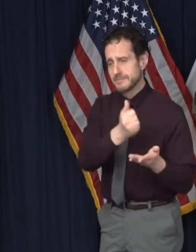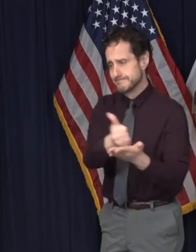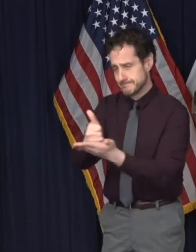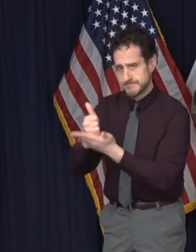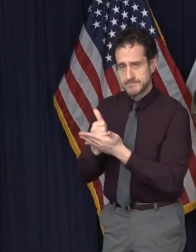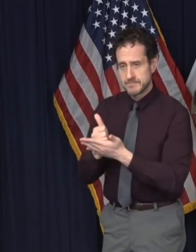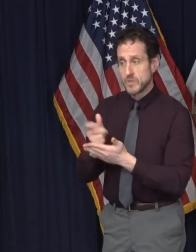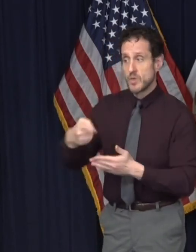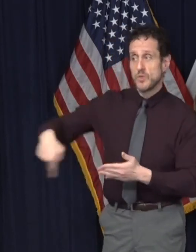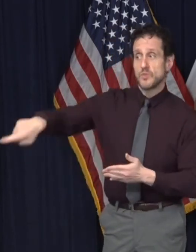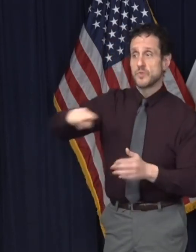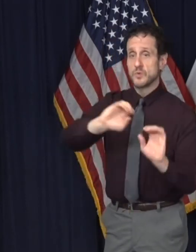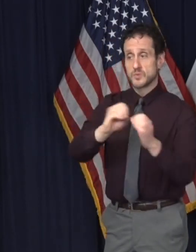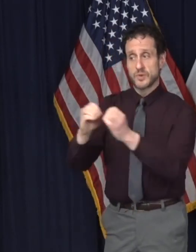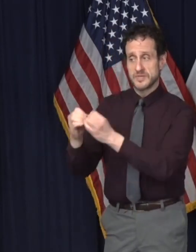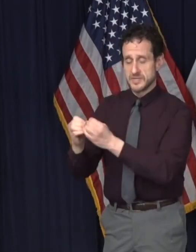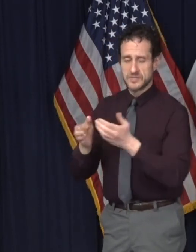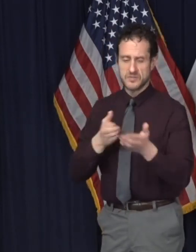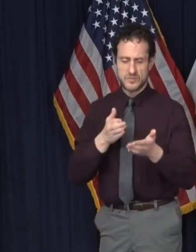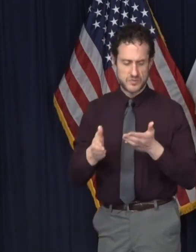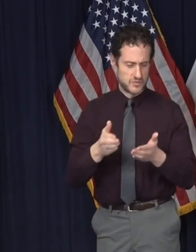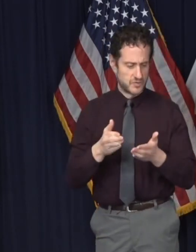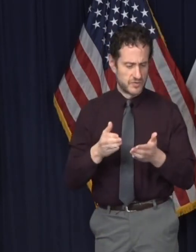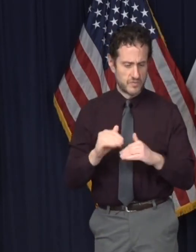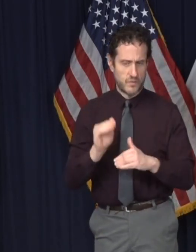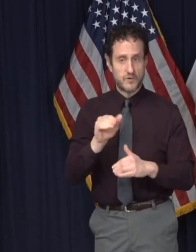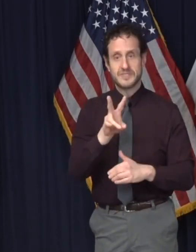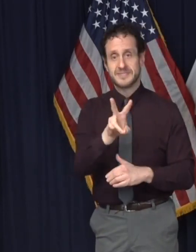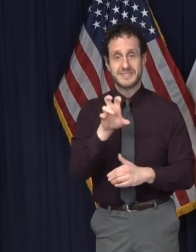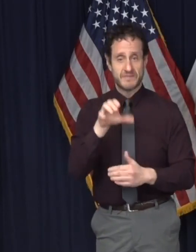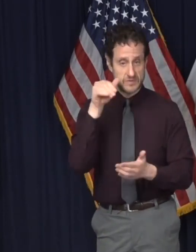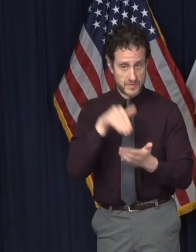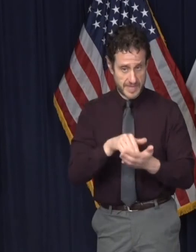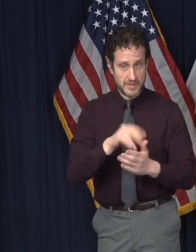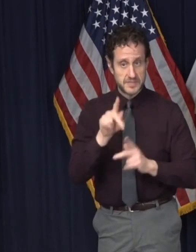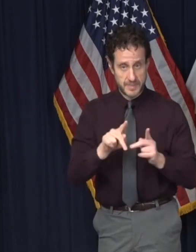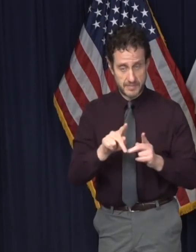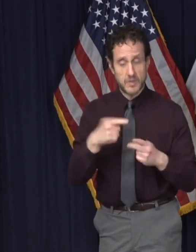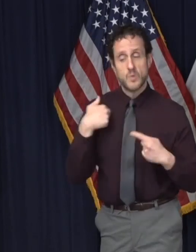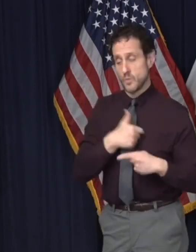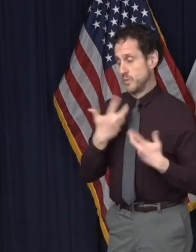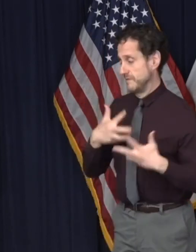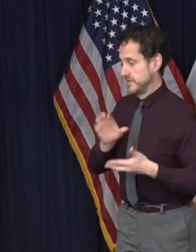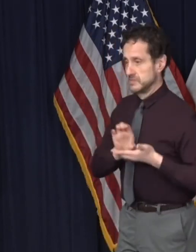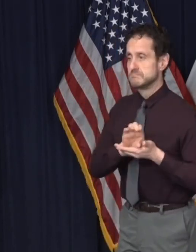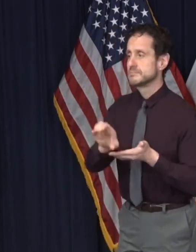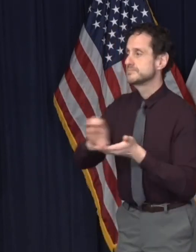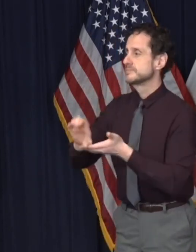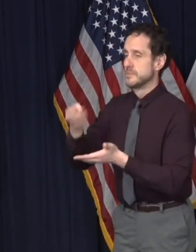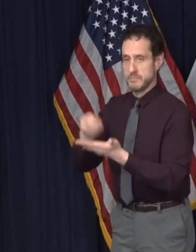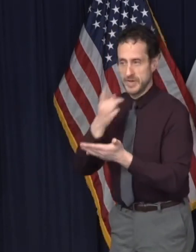AND OTHERS. IN SUM, THESE ORGANIZATIONS SERVE MORE THAN 700,000 PEOPLE.